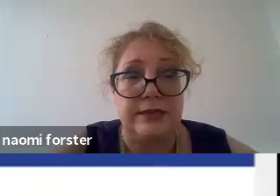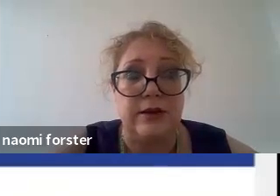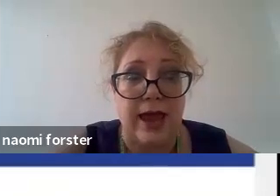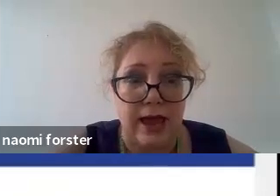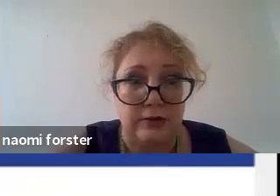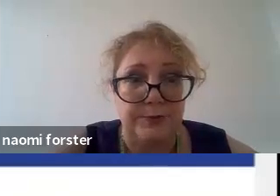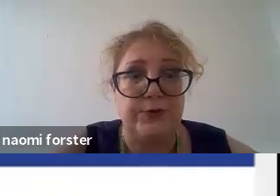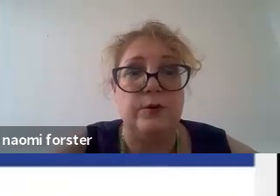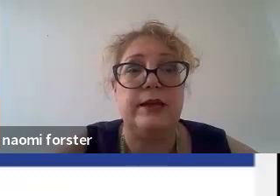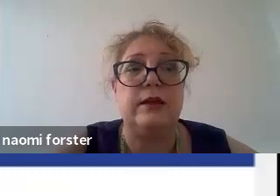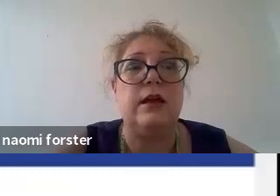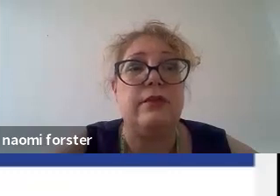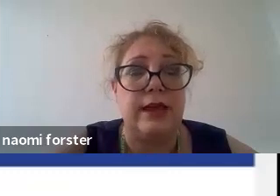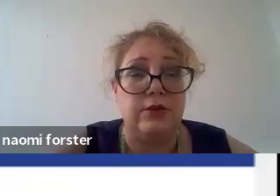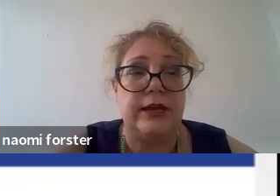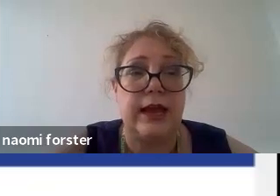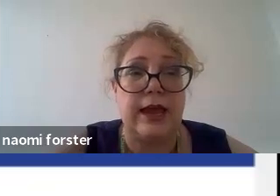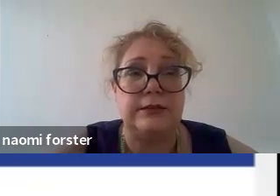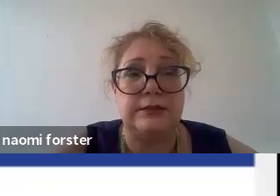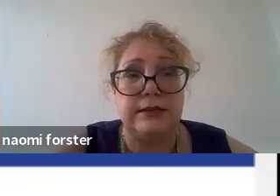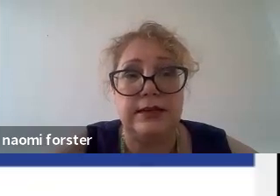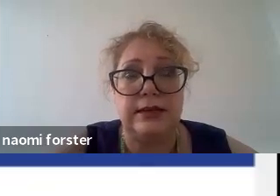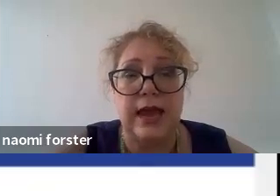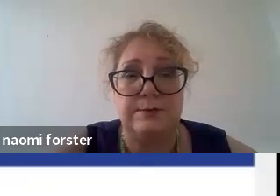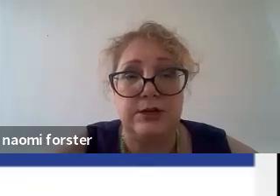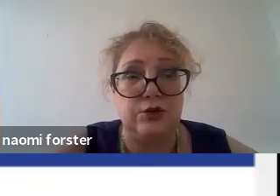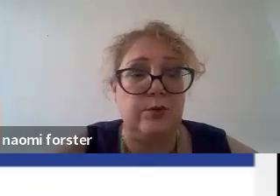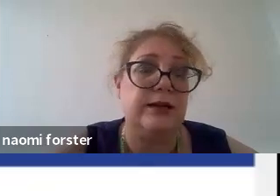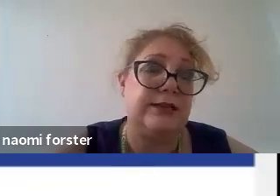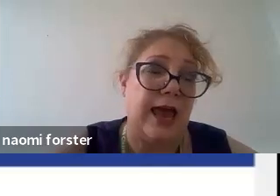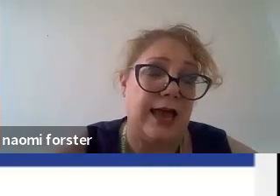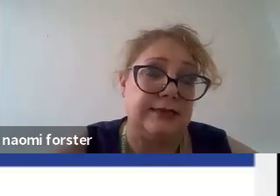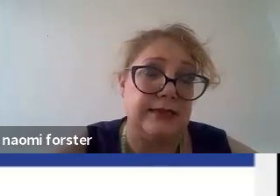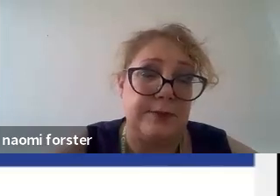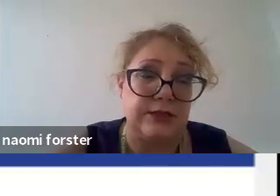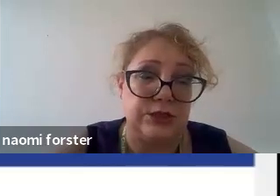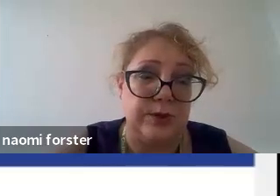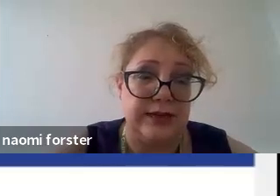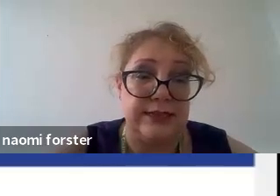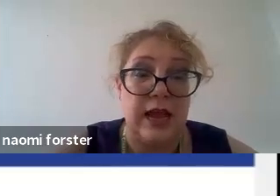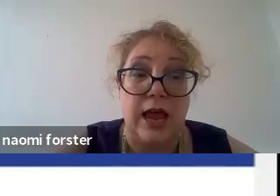how to perform it, then looking at the AB short words and the Manchester word list